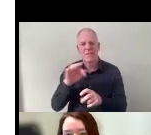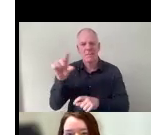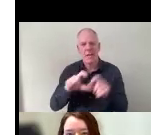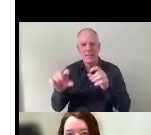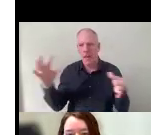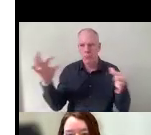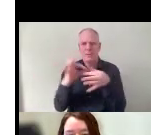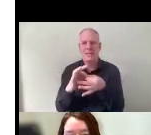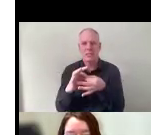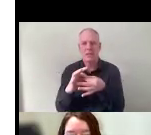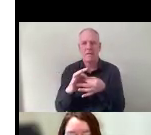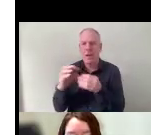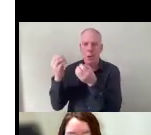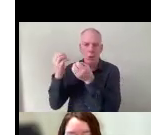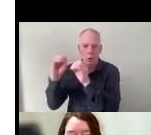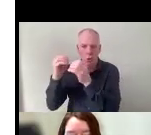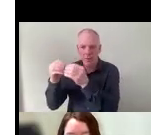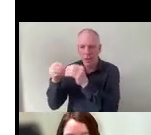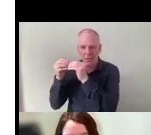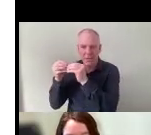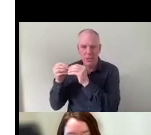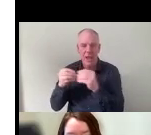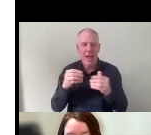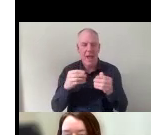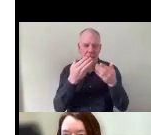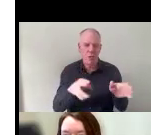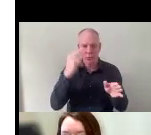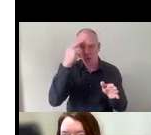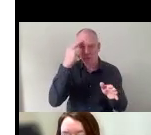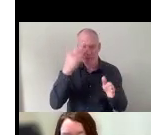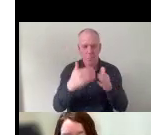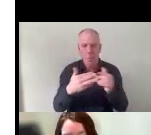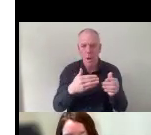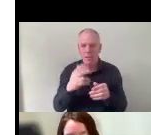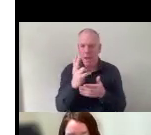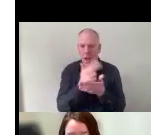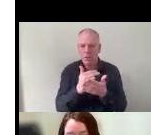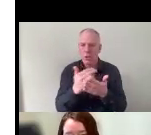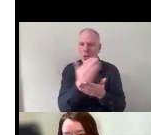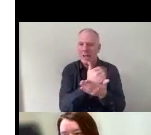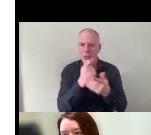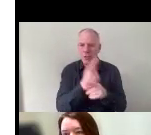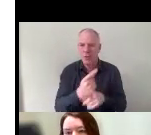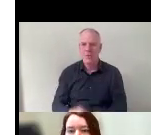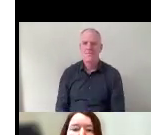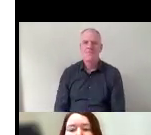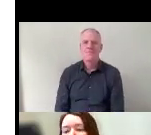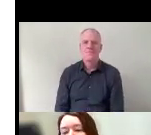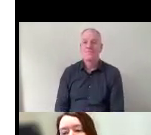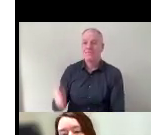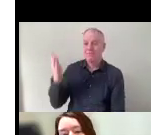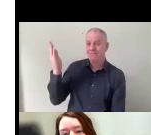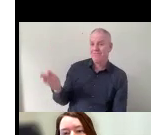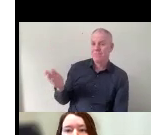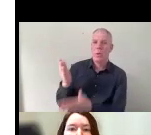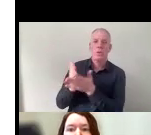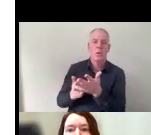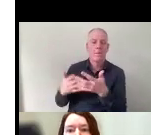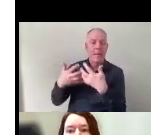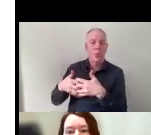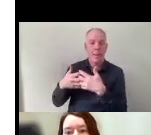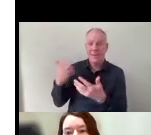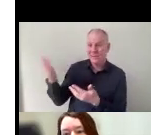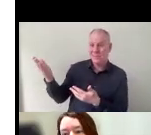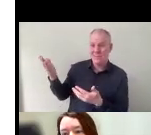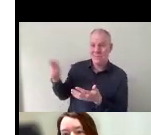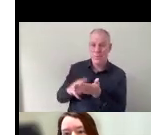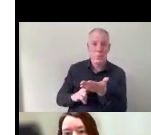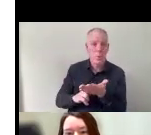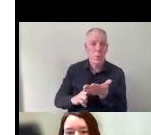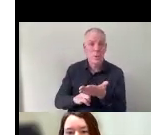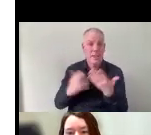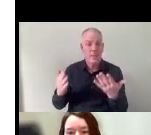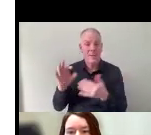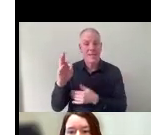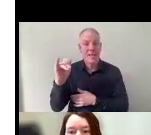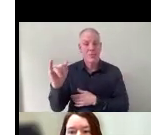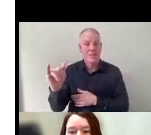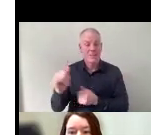curatorial conservation and our general understanding of our collection. So these are some of the pieces of equipment that we have at the moment in the Gallery, and I'll